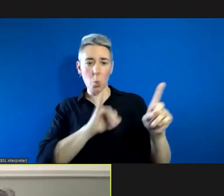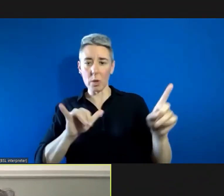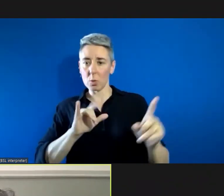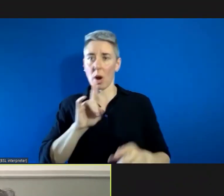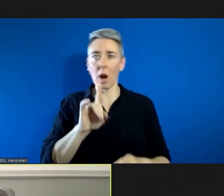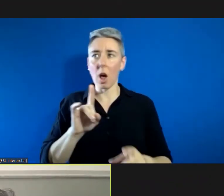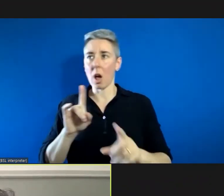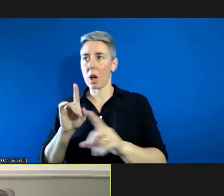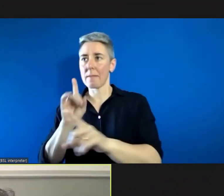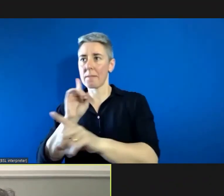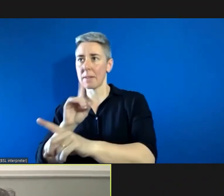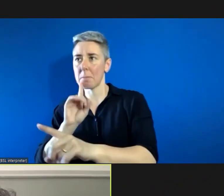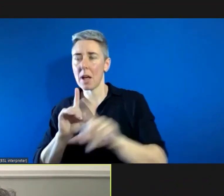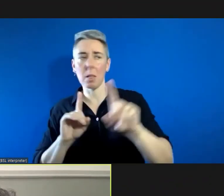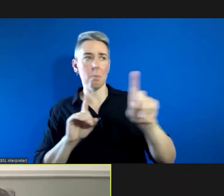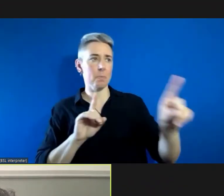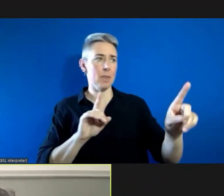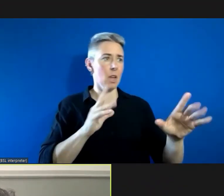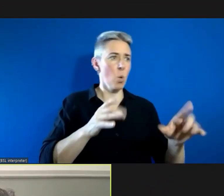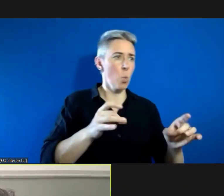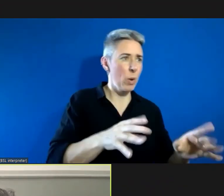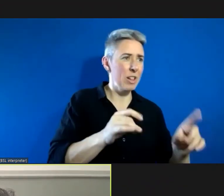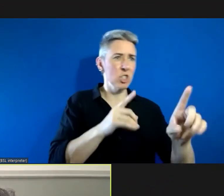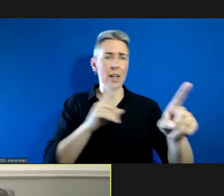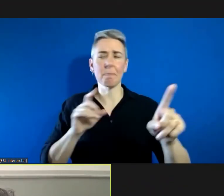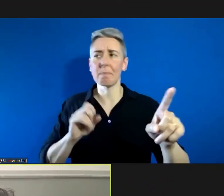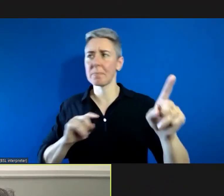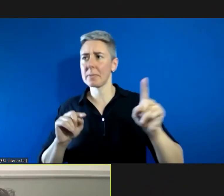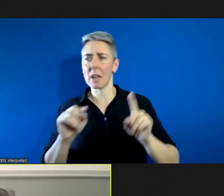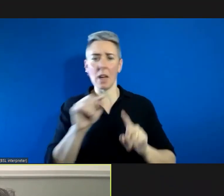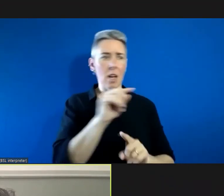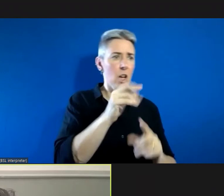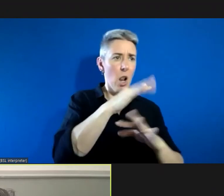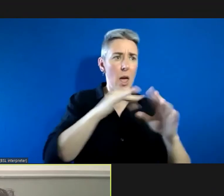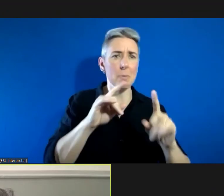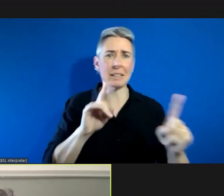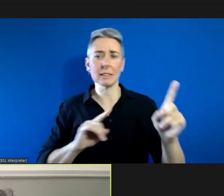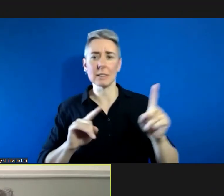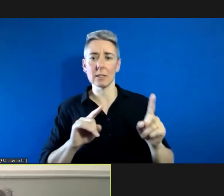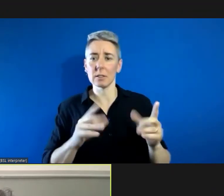experiences, and so the argument isn't about, is there a cost saving for it? Because clearly,